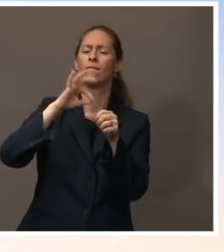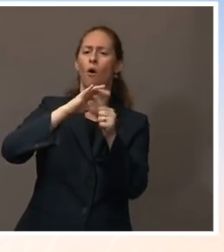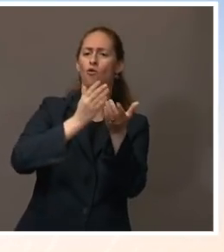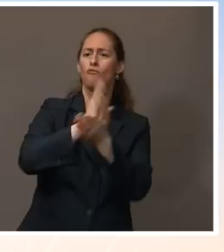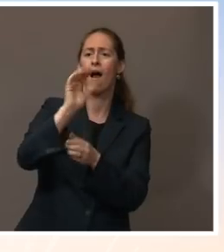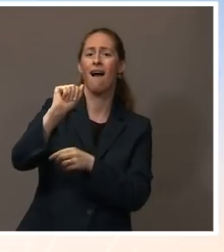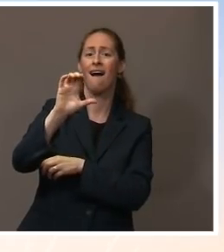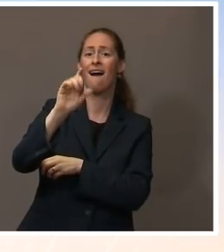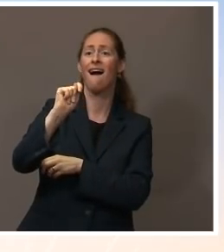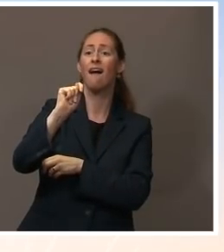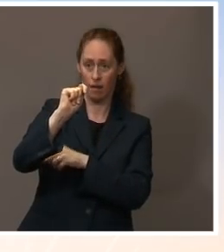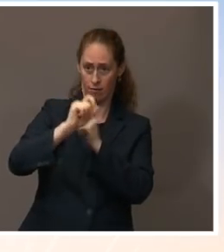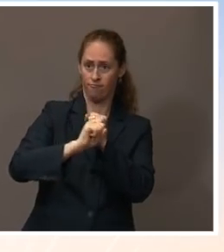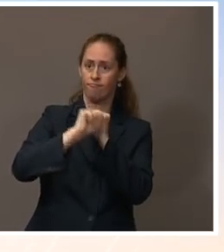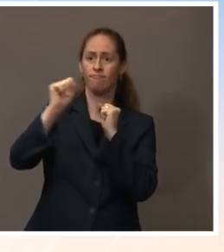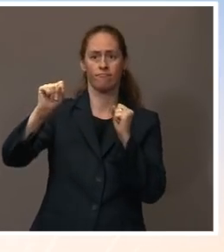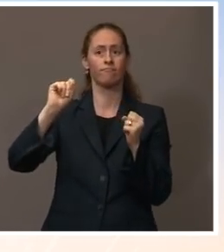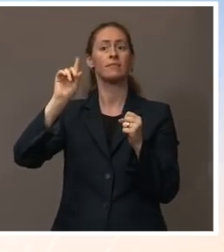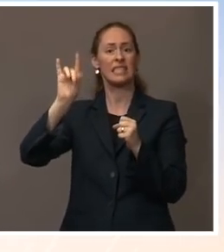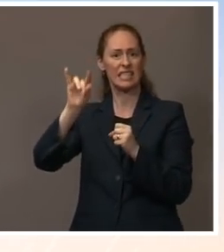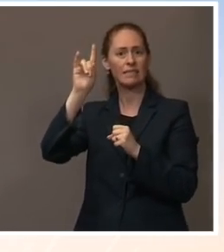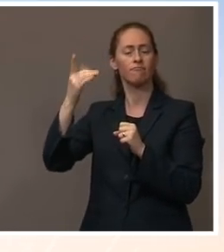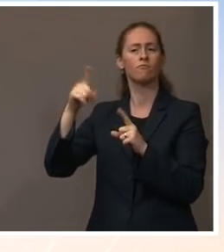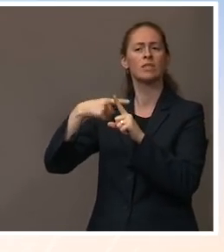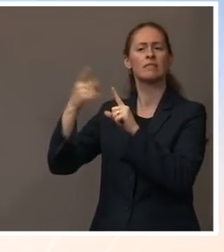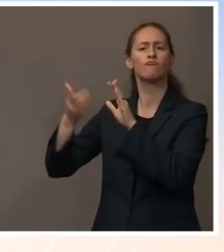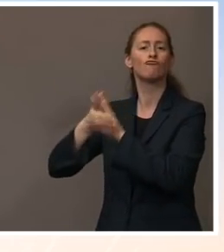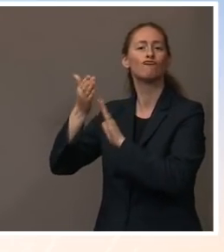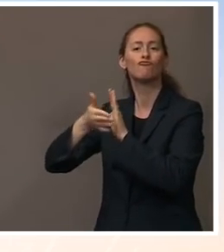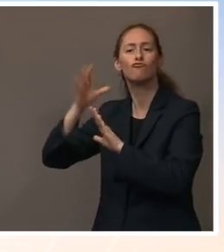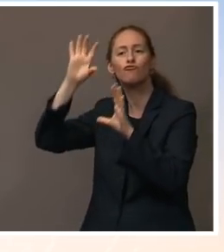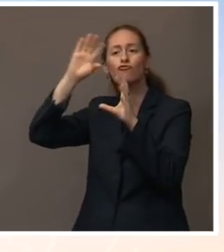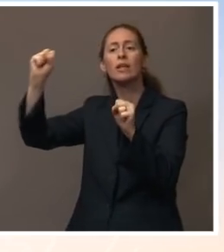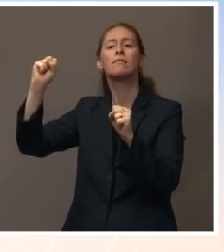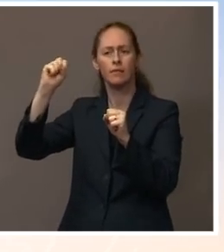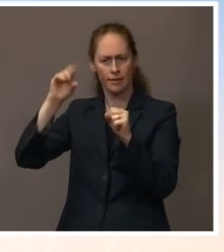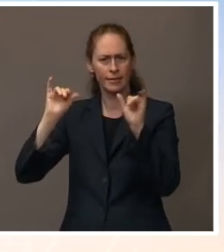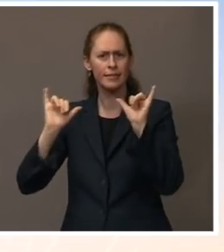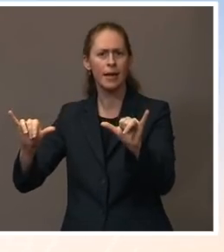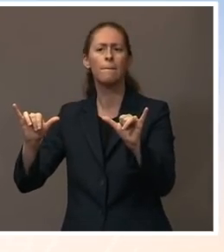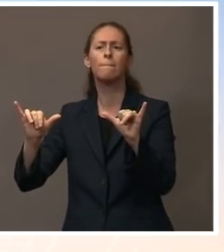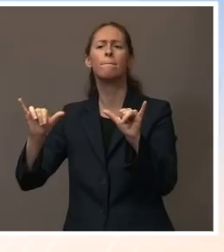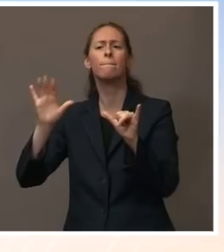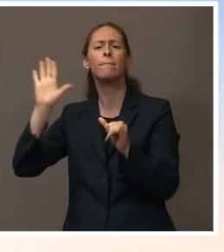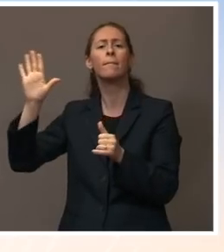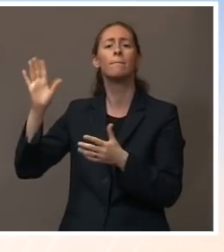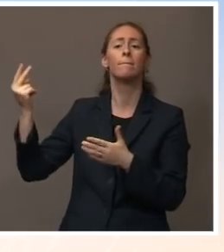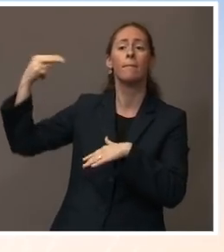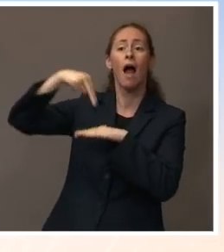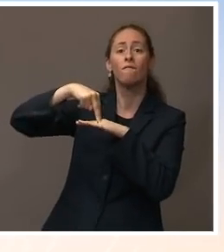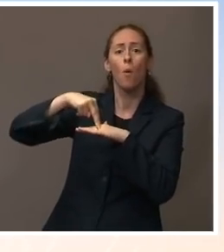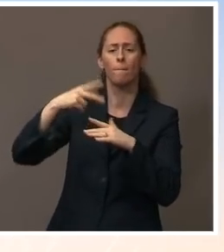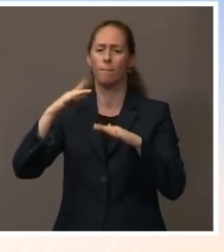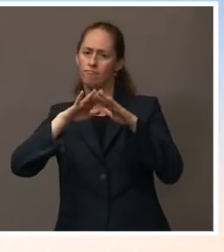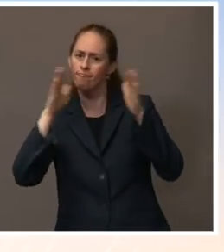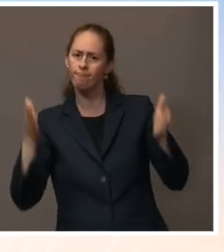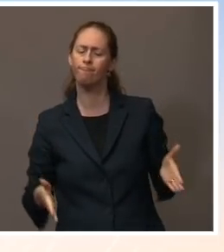and he will continue to use the bully pulpit but also every lever in government to continue to advocate for moving forward. The Press: And then, secondly,